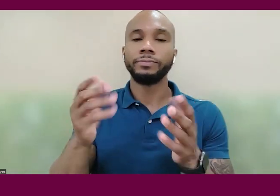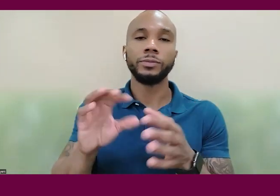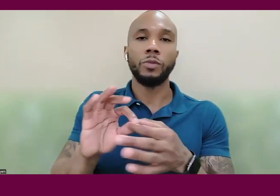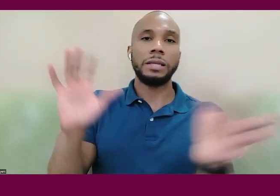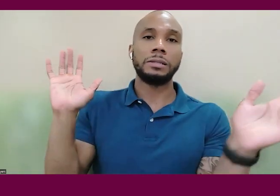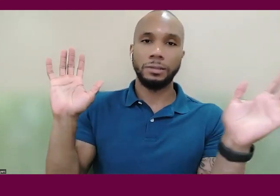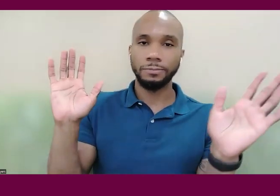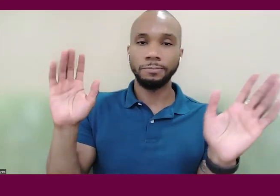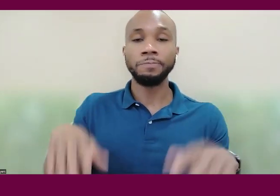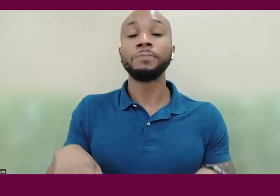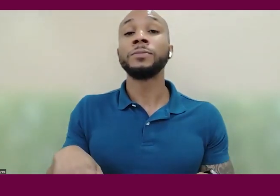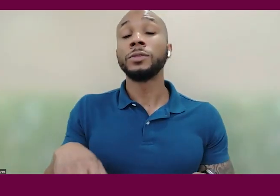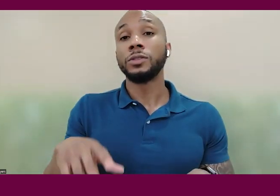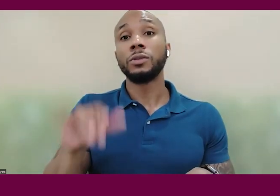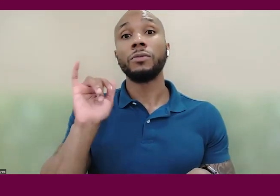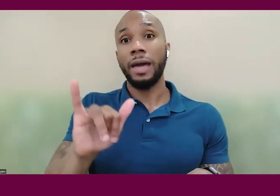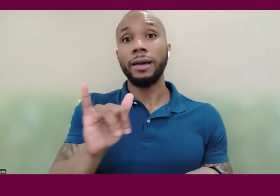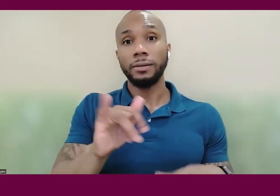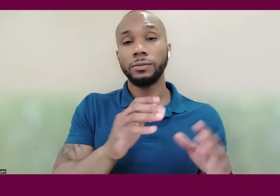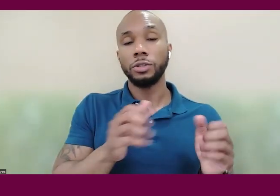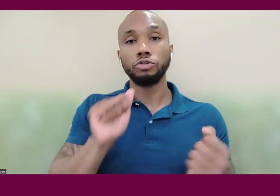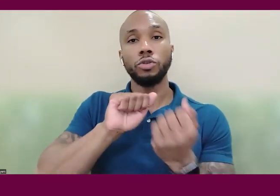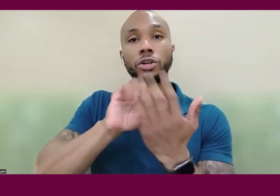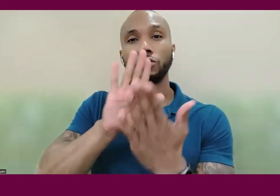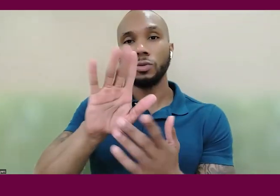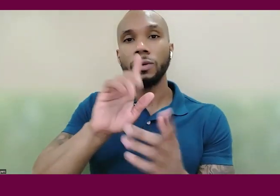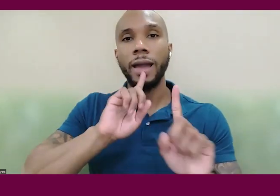So that goes towards the answer to your question.